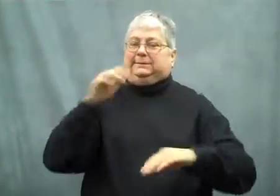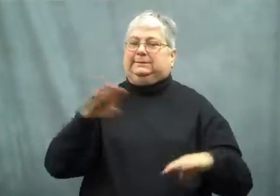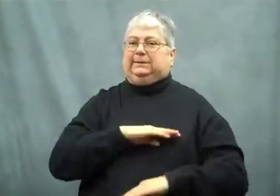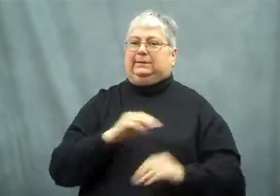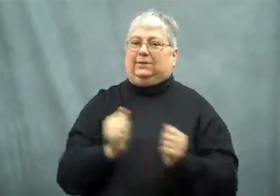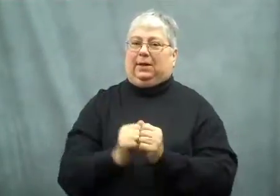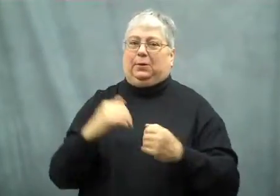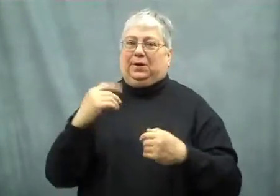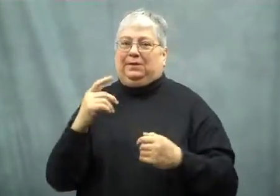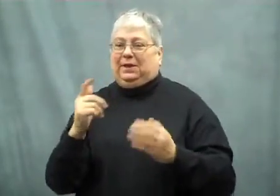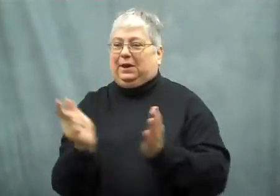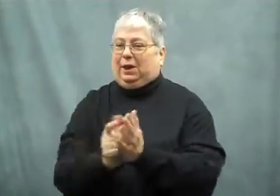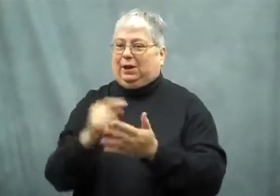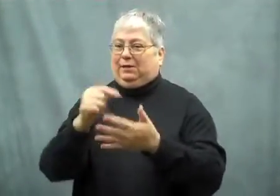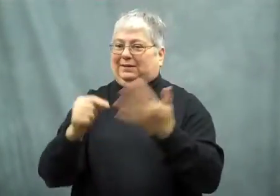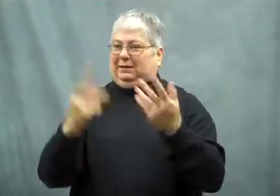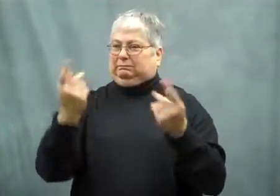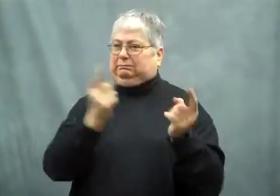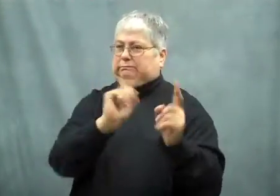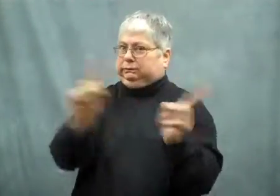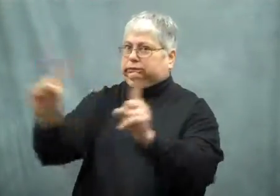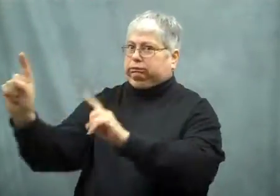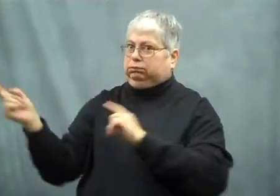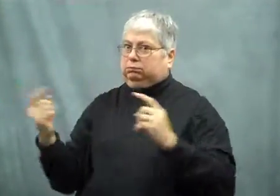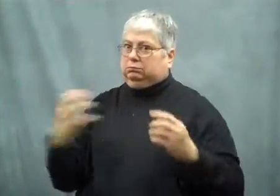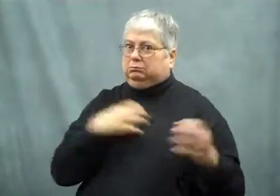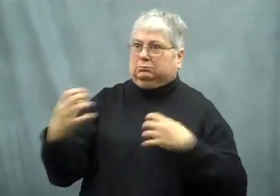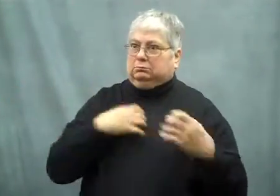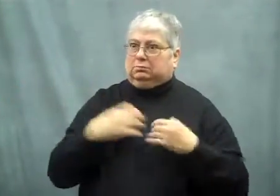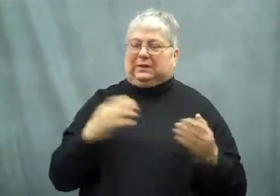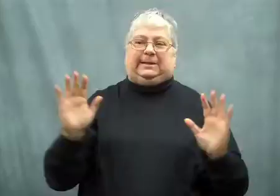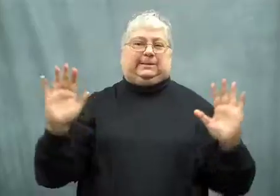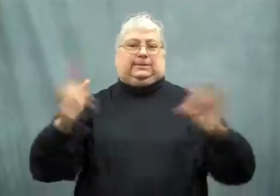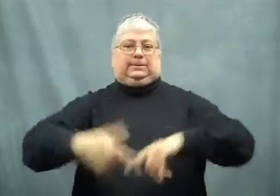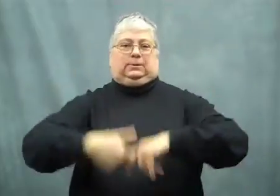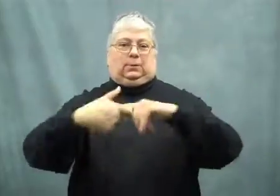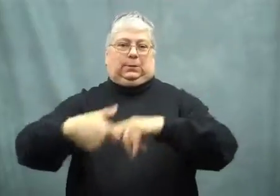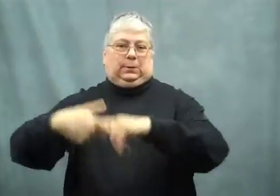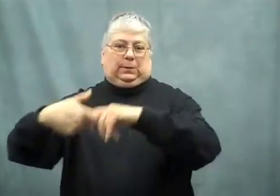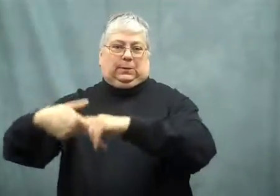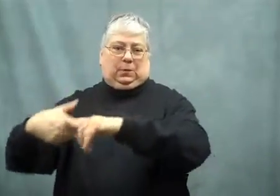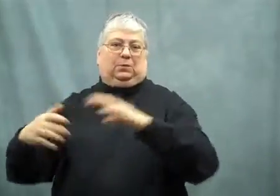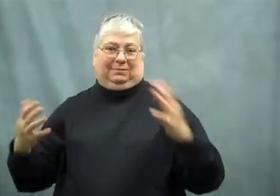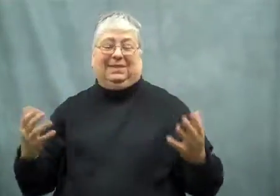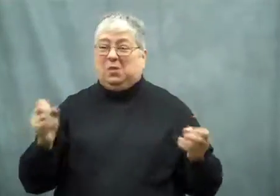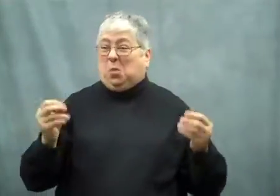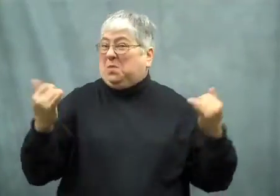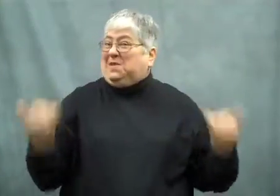because of public dissatisfaction with the law and all the complaints. So it's all on hold now.